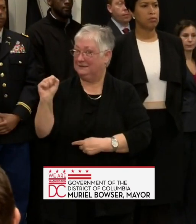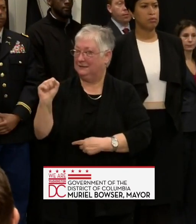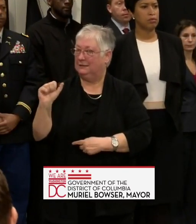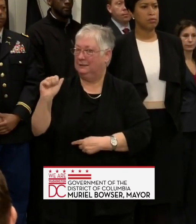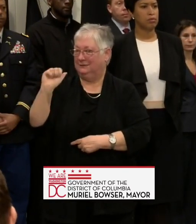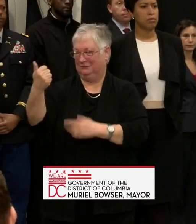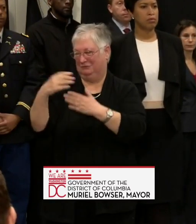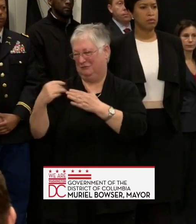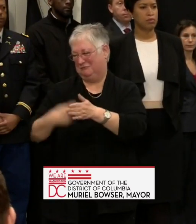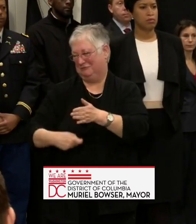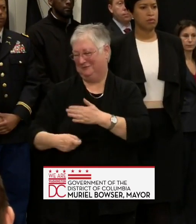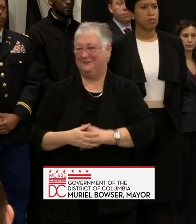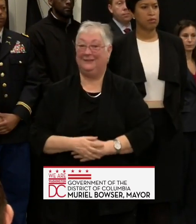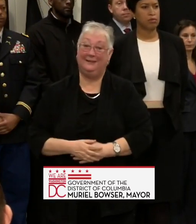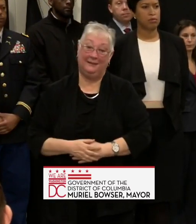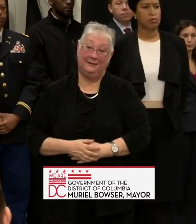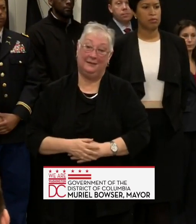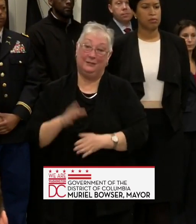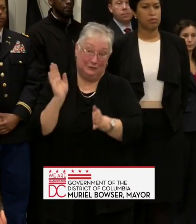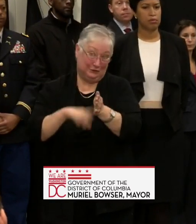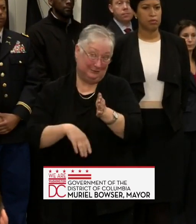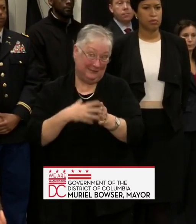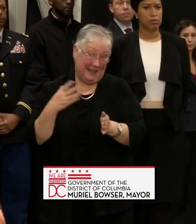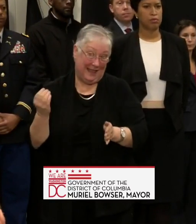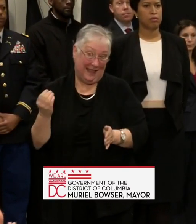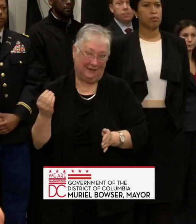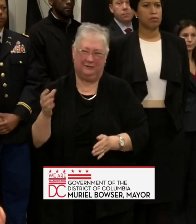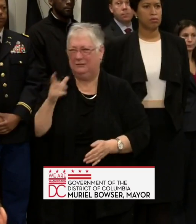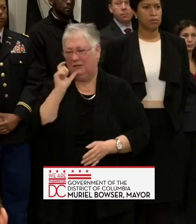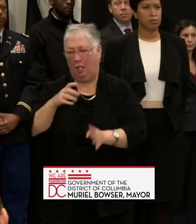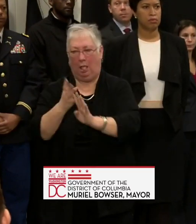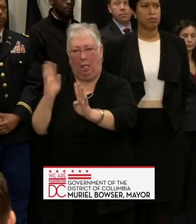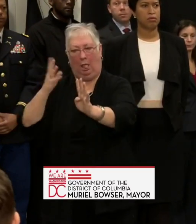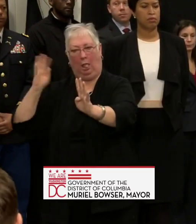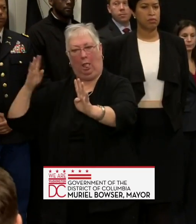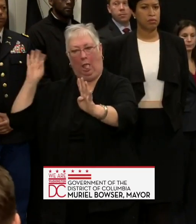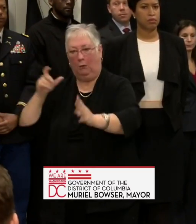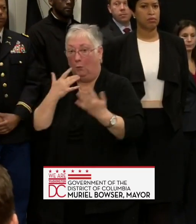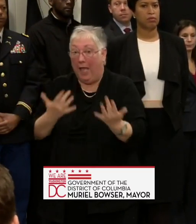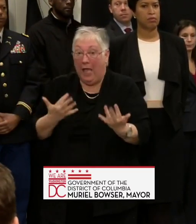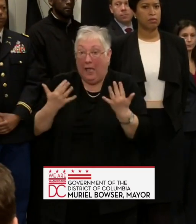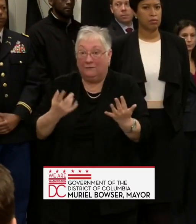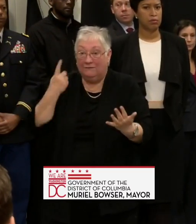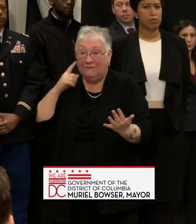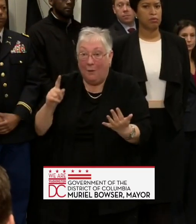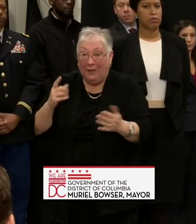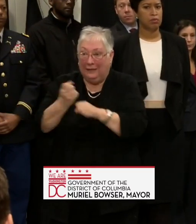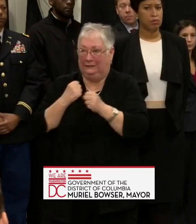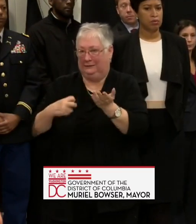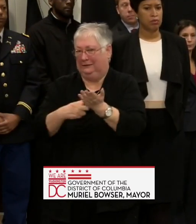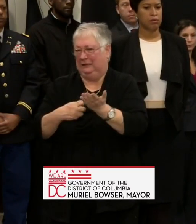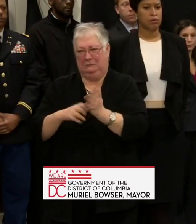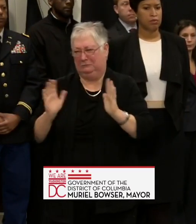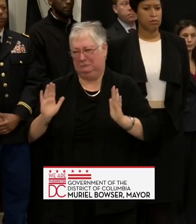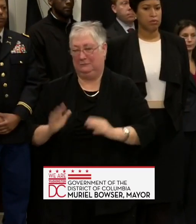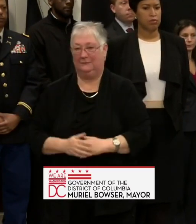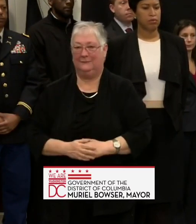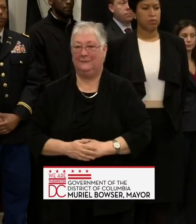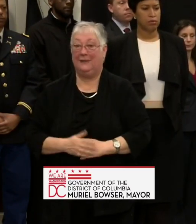BARGAIN BUT IT PREVENTS YOU FROM HAVING TO STAND IN LINE TO GET A PASS AT OUR STATIONS. IF YOU DO THAT BEFORE THE 13TH